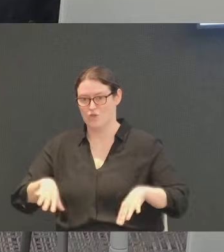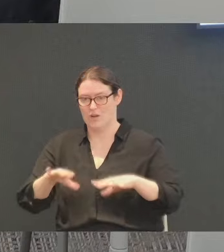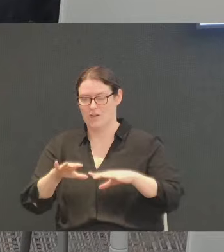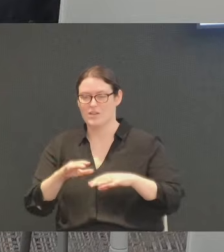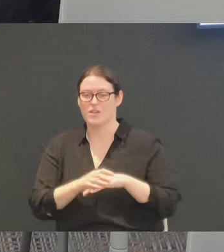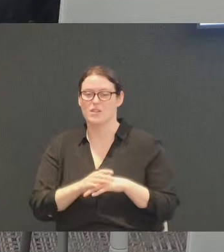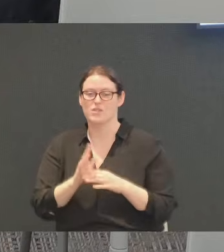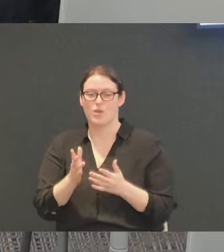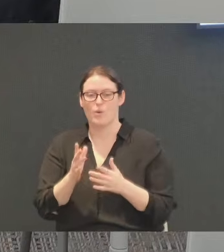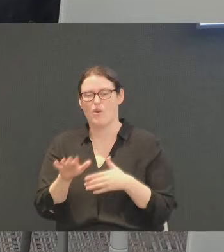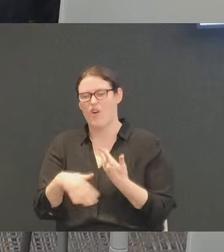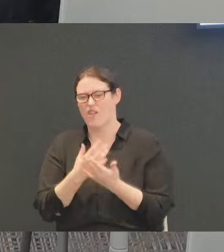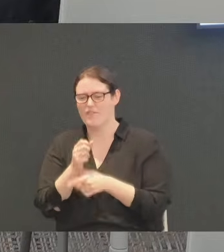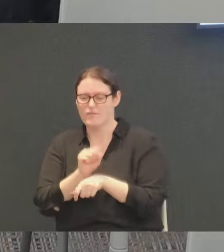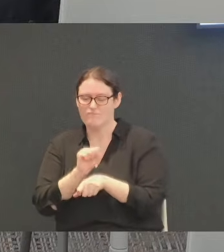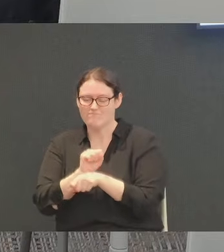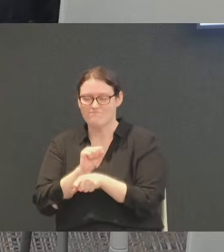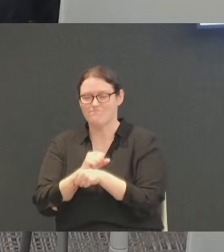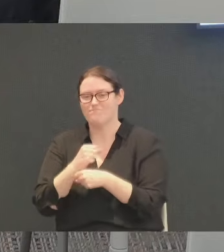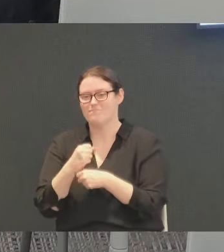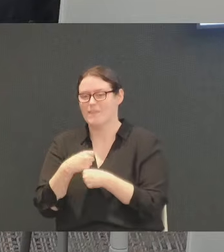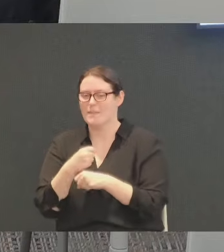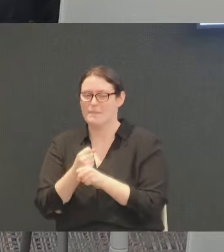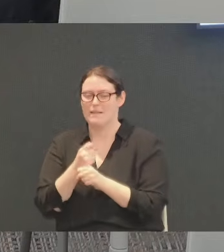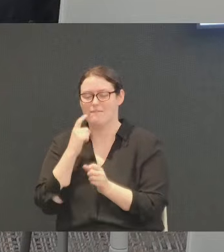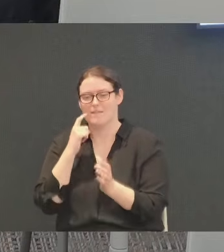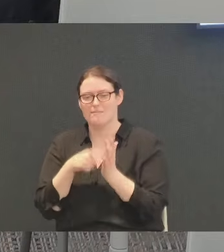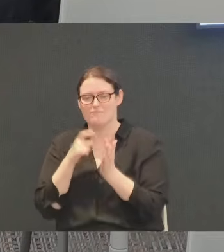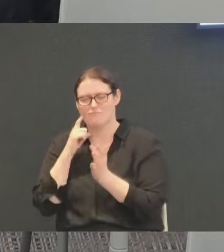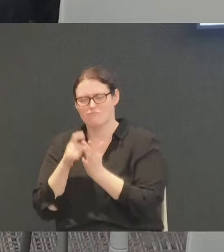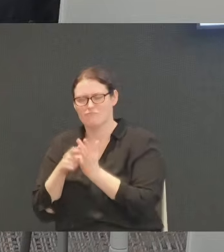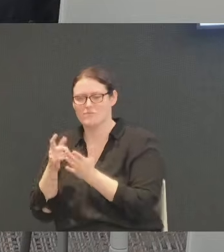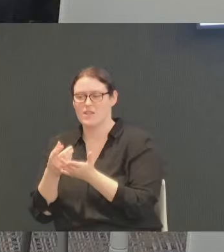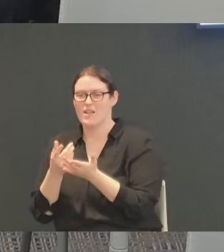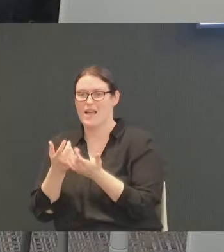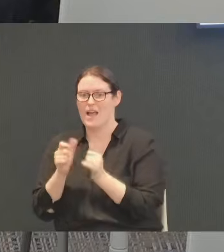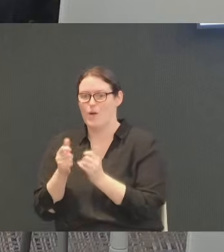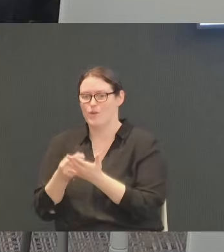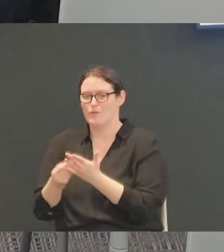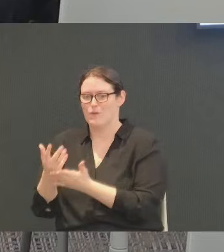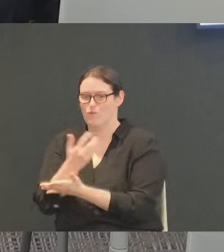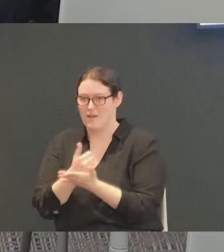efforts necessary to generate and identify ways to generate revenue to enable the conservancy